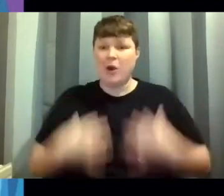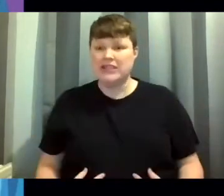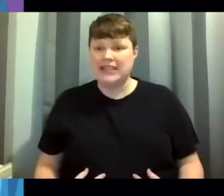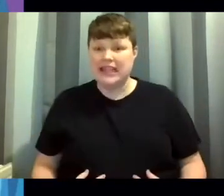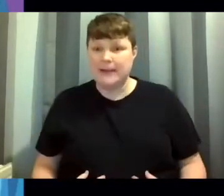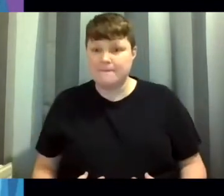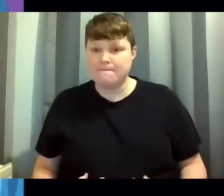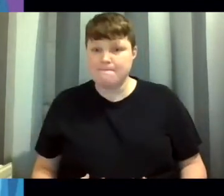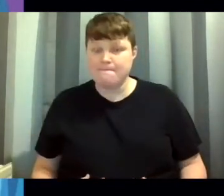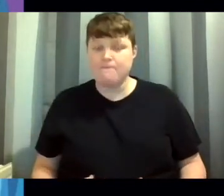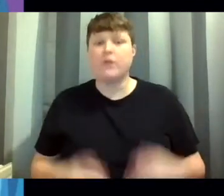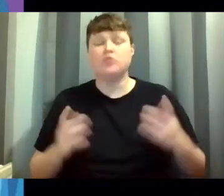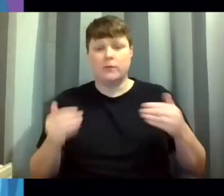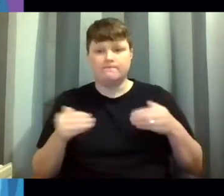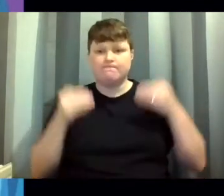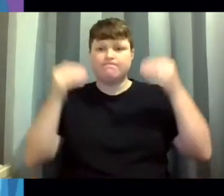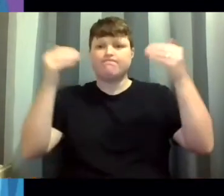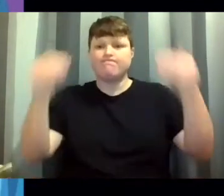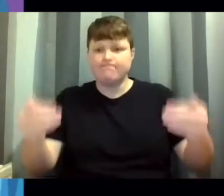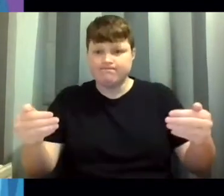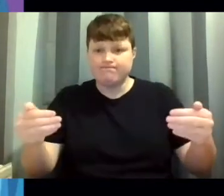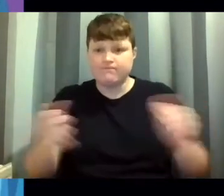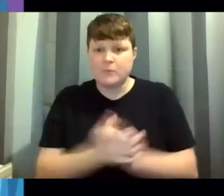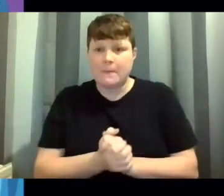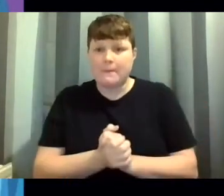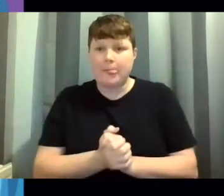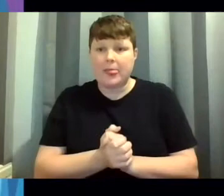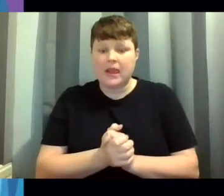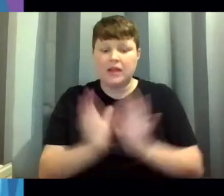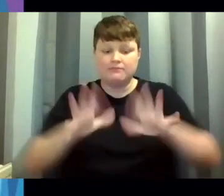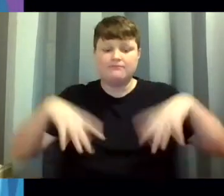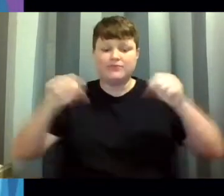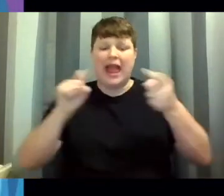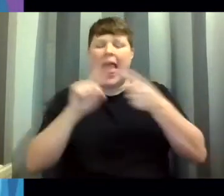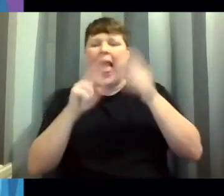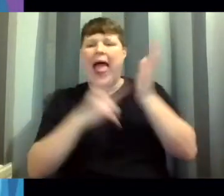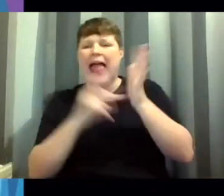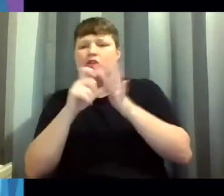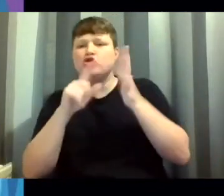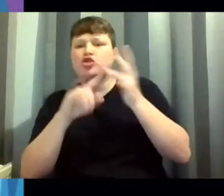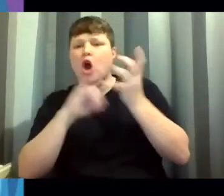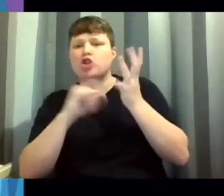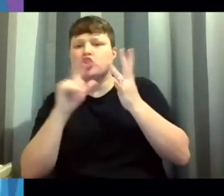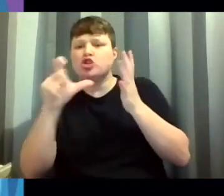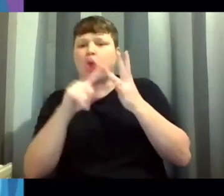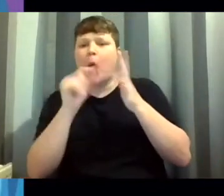This moves us on to the beginnings of endoscopy. So, endoscopy is a camera inside your body